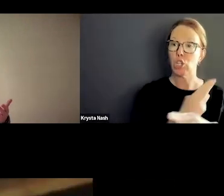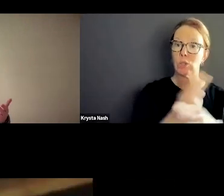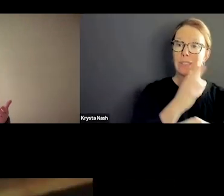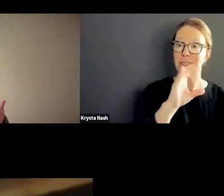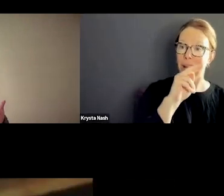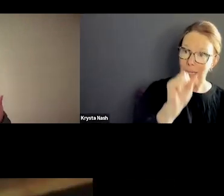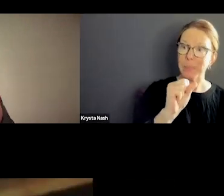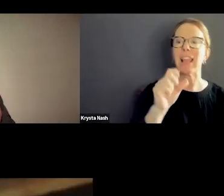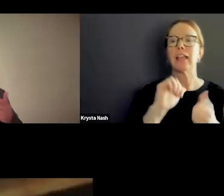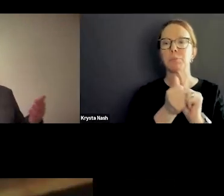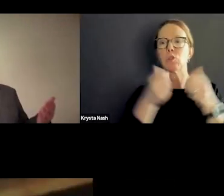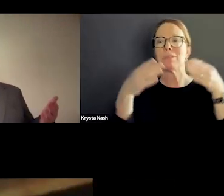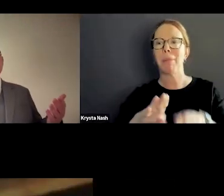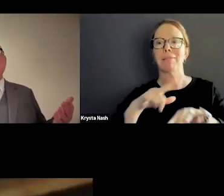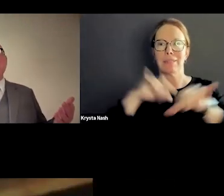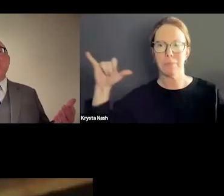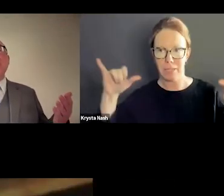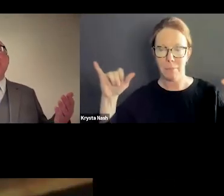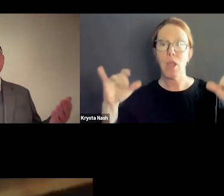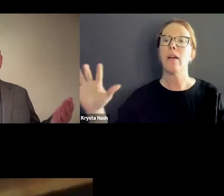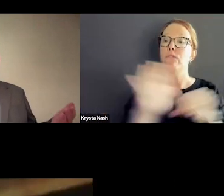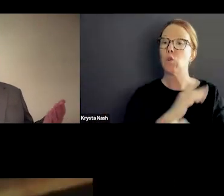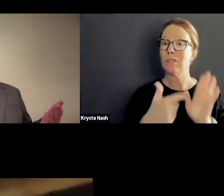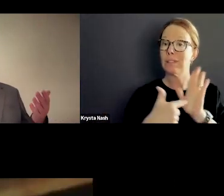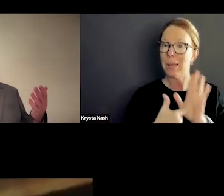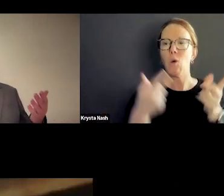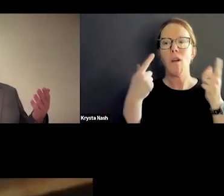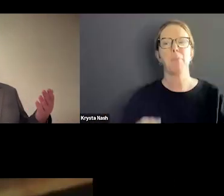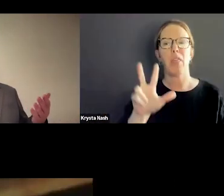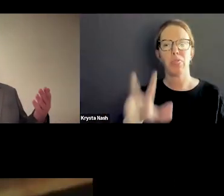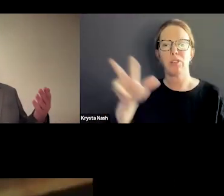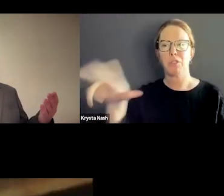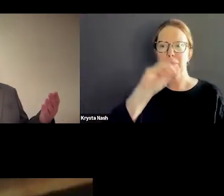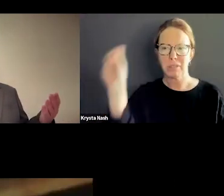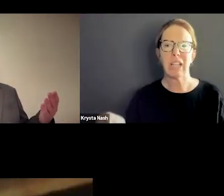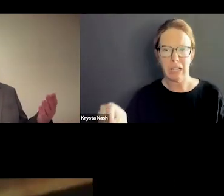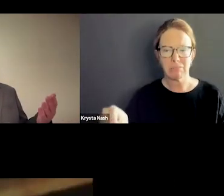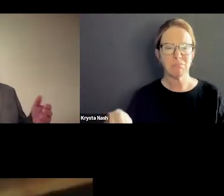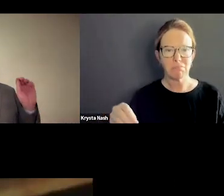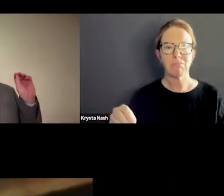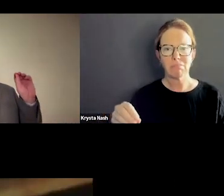bet at the same time. So in the full sample that occurred around 30% of the time, 30% of the full sample actually said